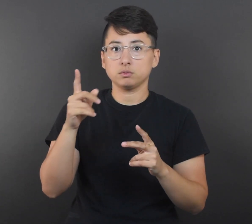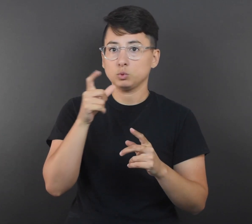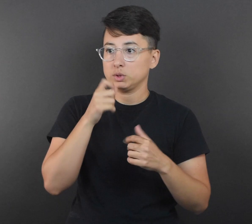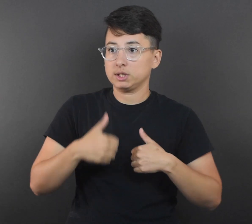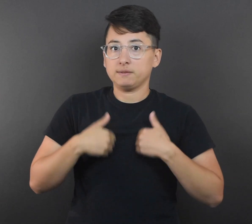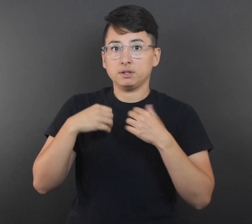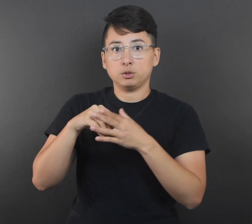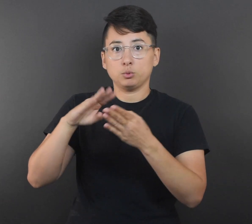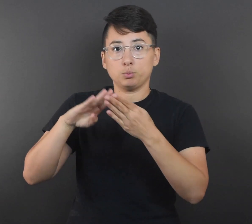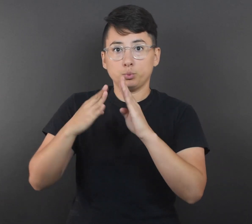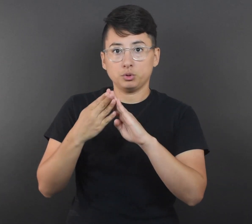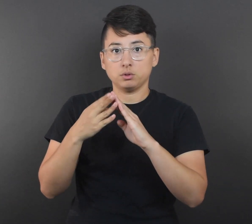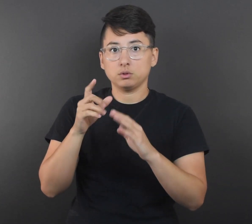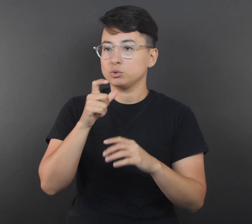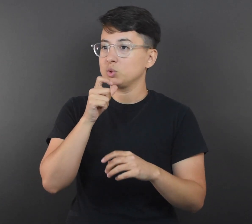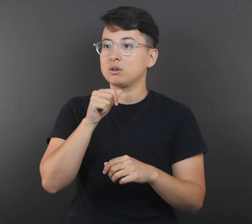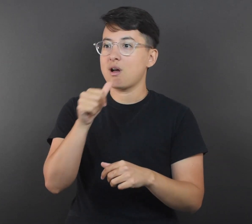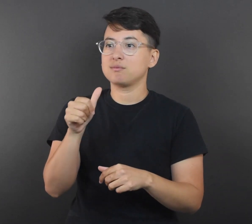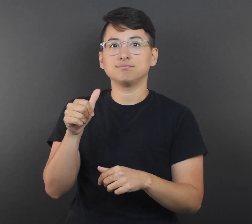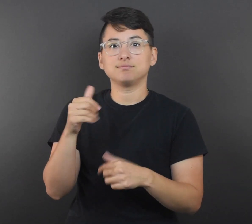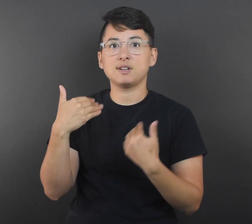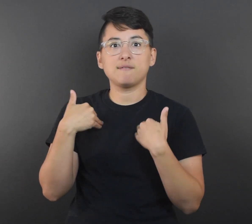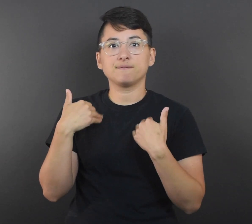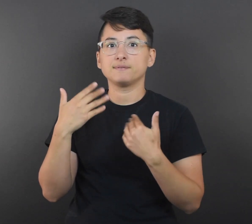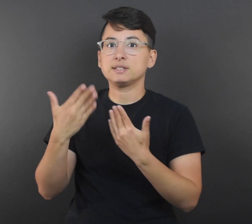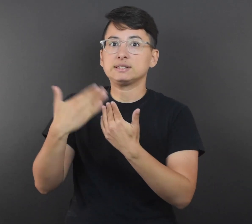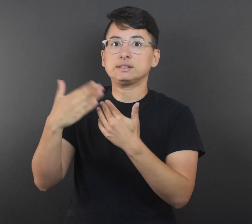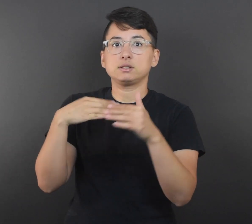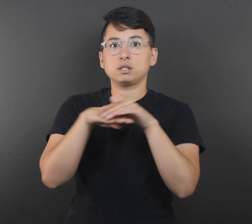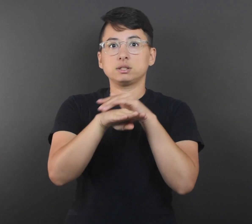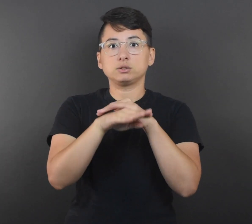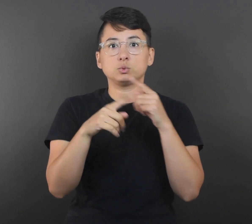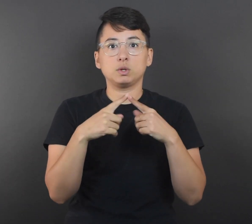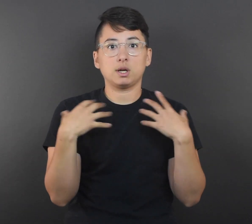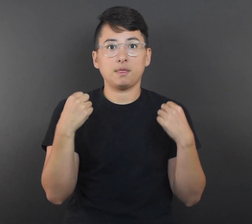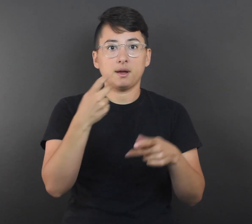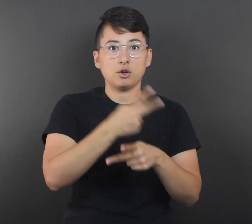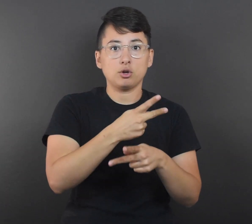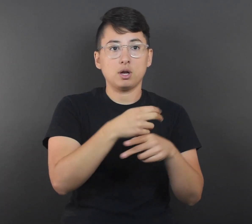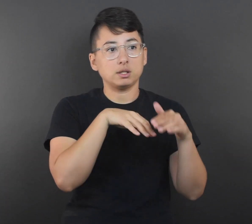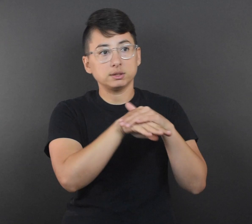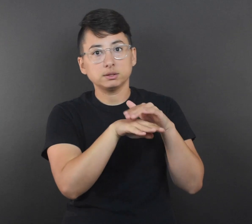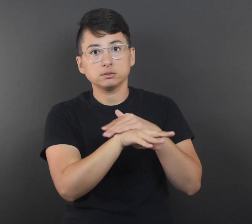do not have easy health care access are prioritized in the vaccine distribution